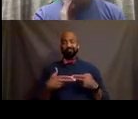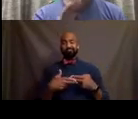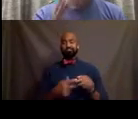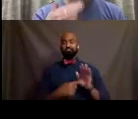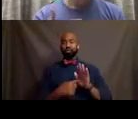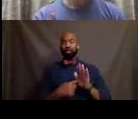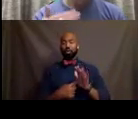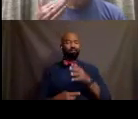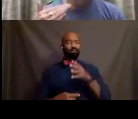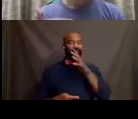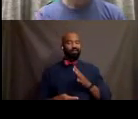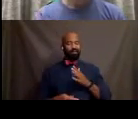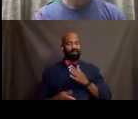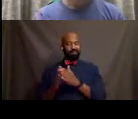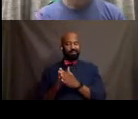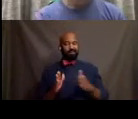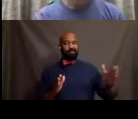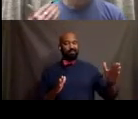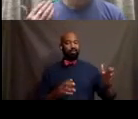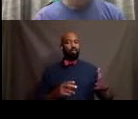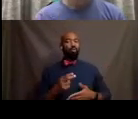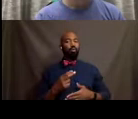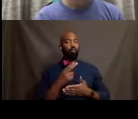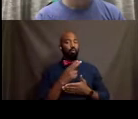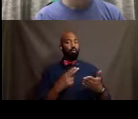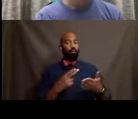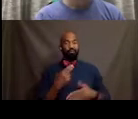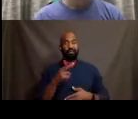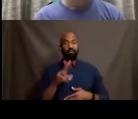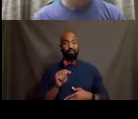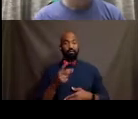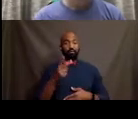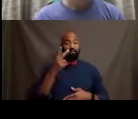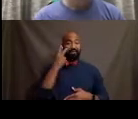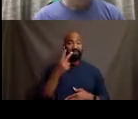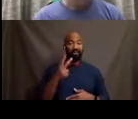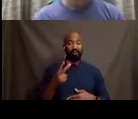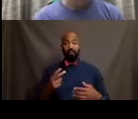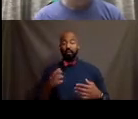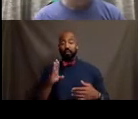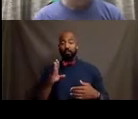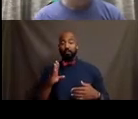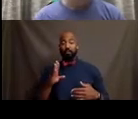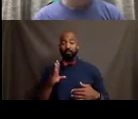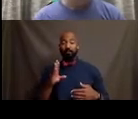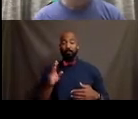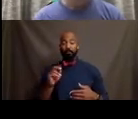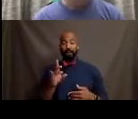and you'll see that body fat redistribution is there, it's the decrease muscle mass and strength, and the softening of skin, the less oiliness.